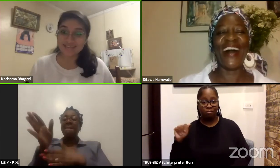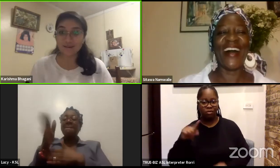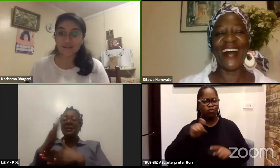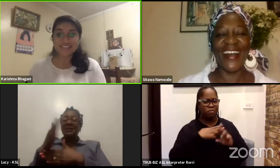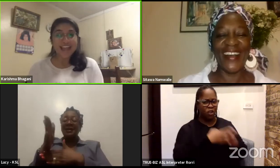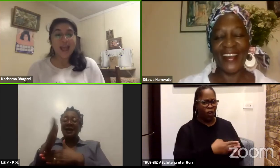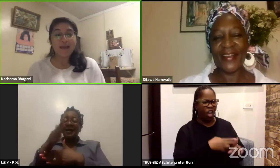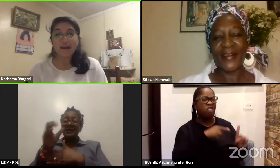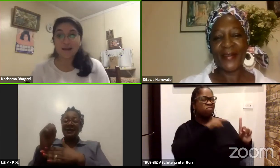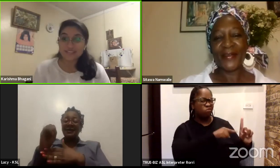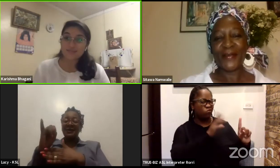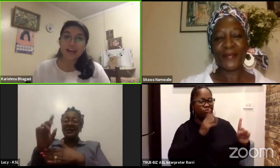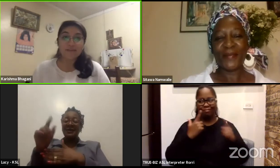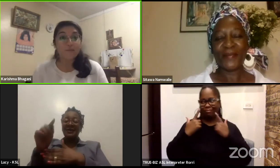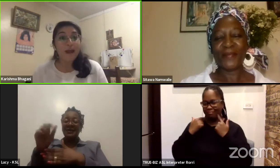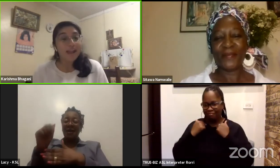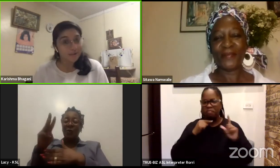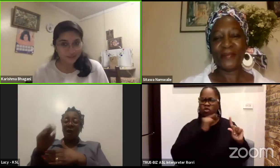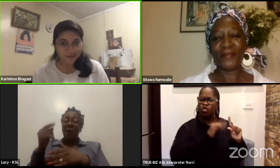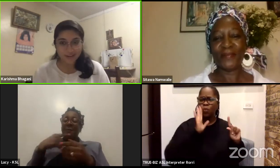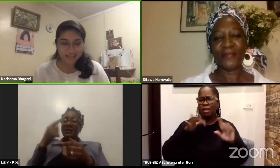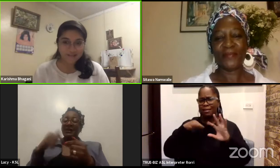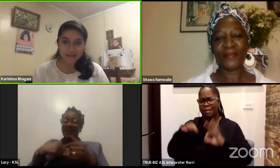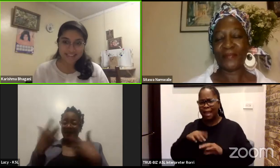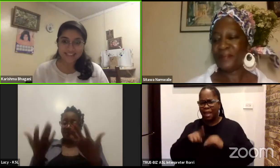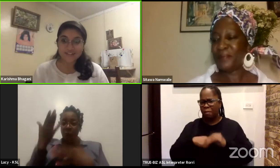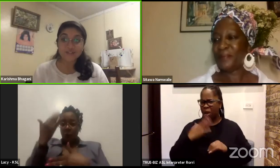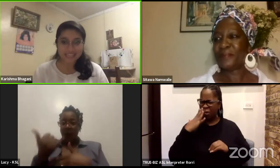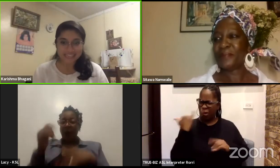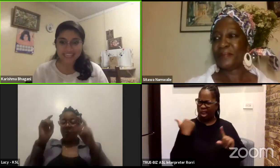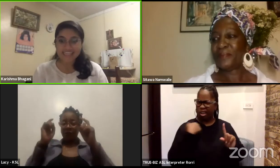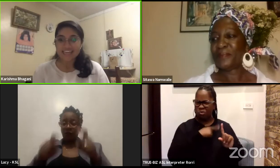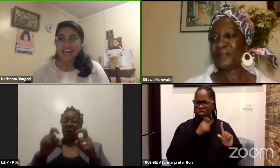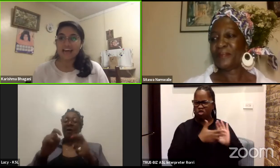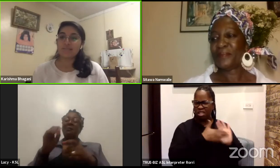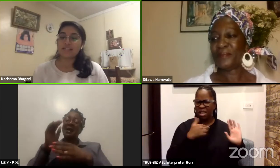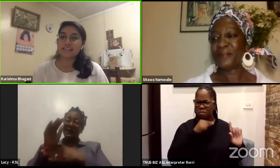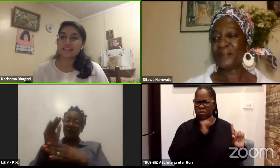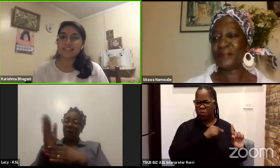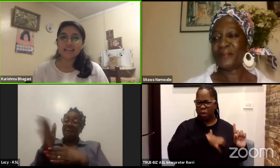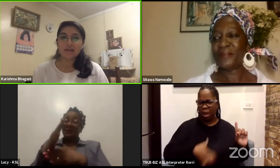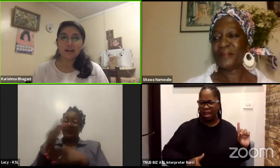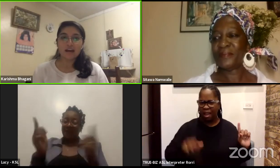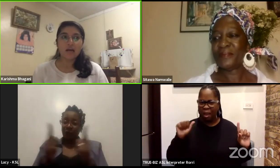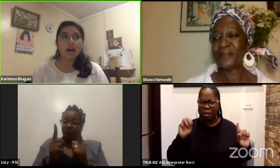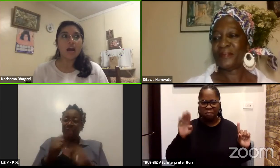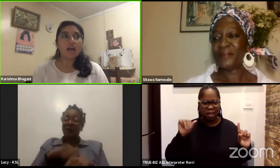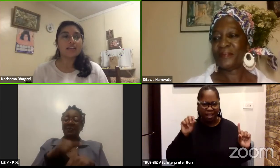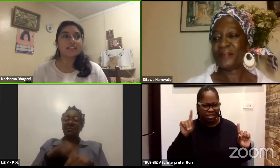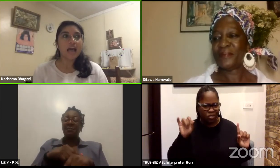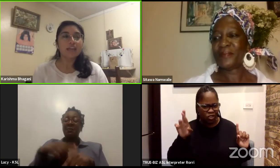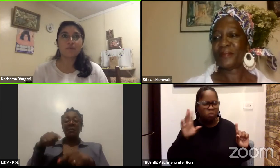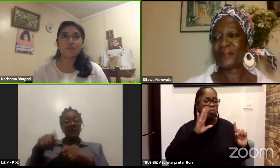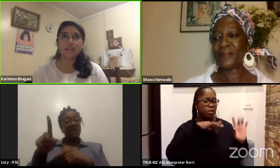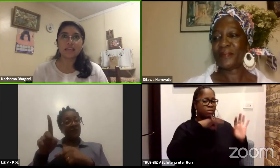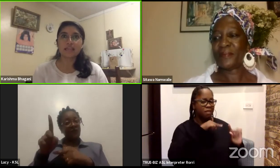about why we should be calling you ambassador shortly, but Sitawa, aside from being